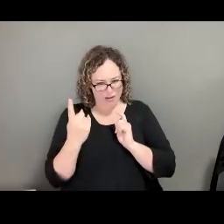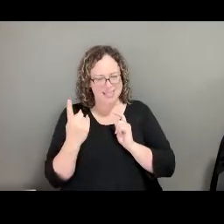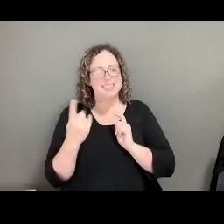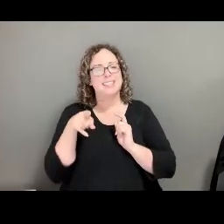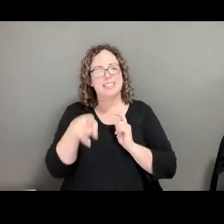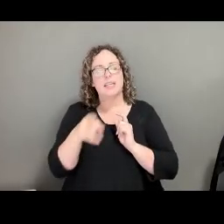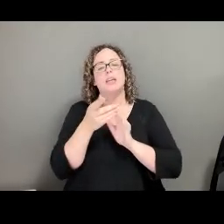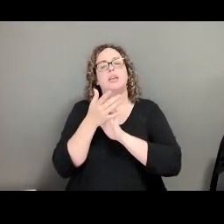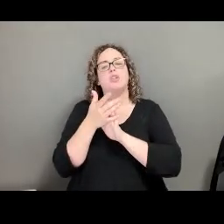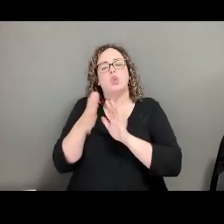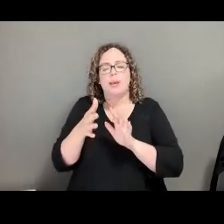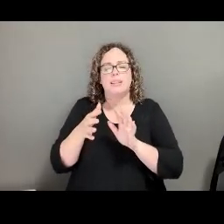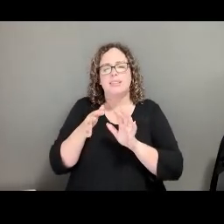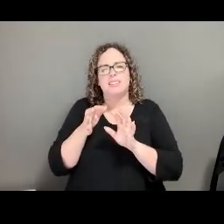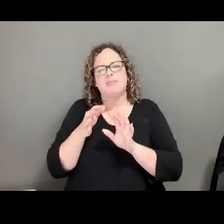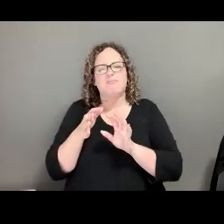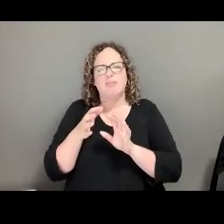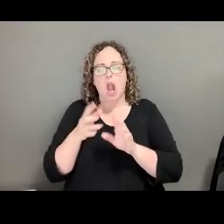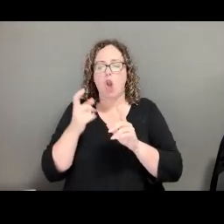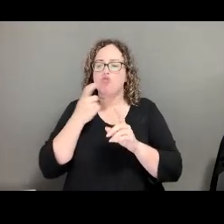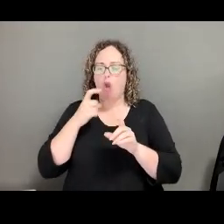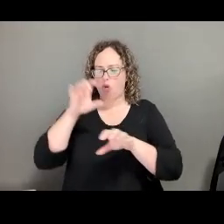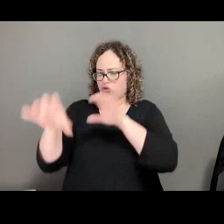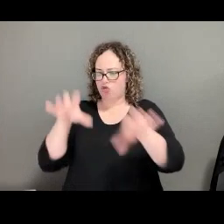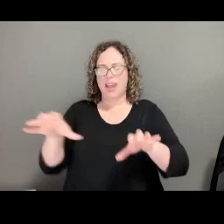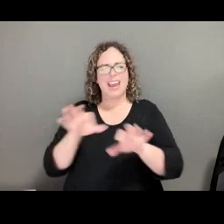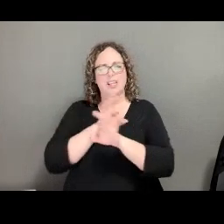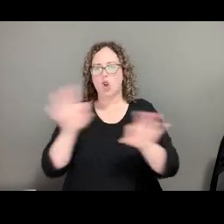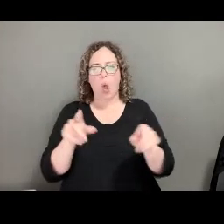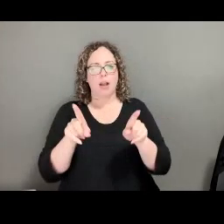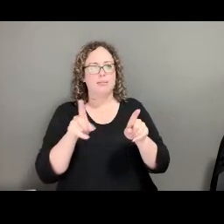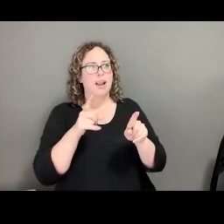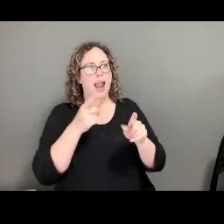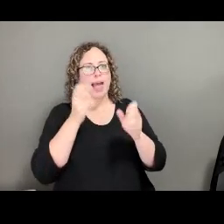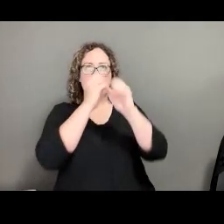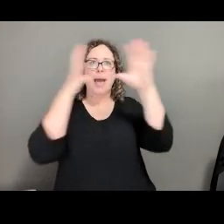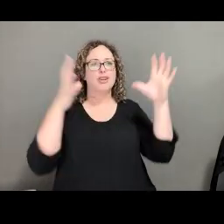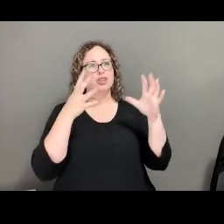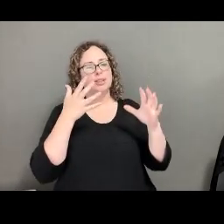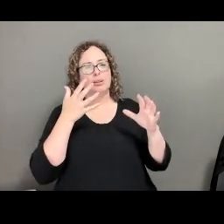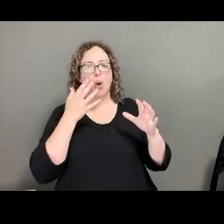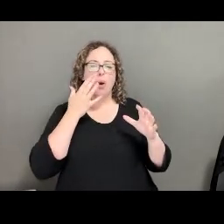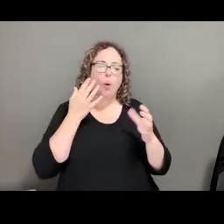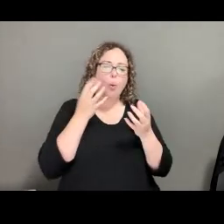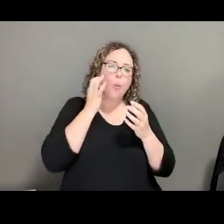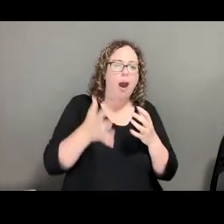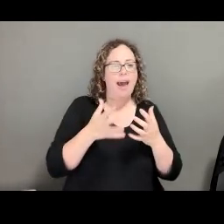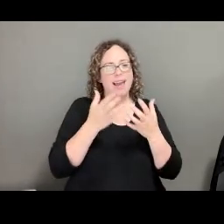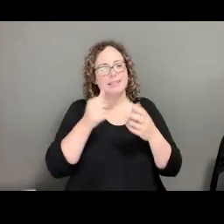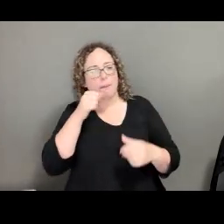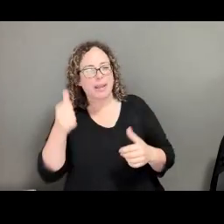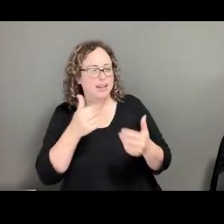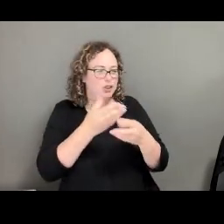tropical island with lots of white sandy beaches. It's got lots of limestone cliffs and which leads to amazing snorkeling